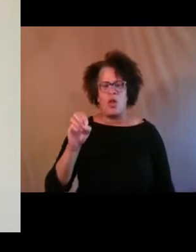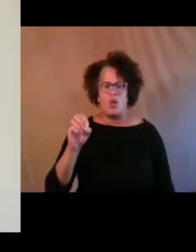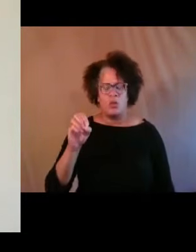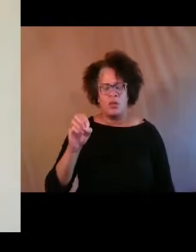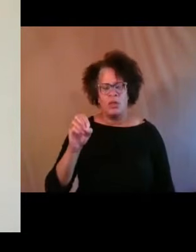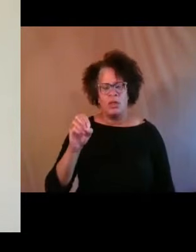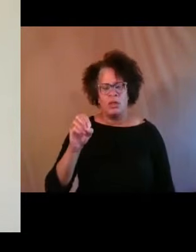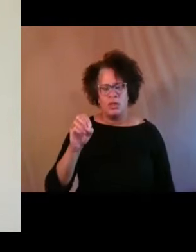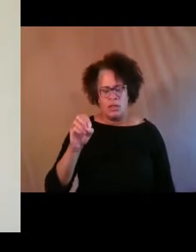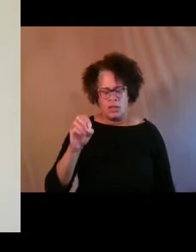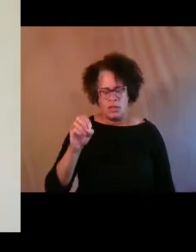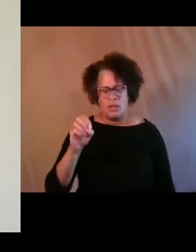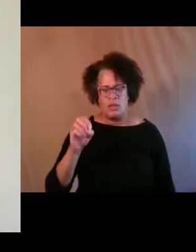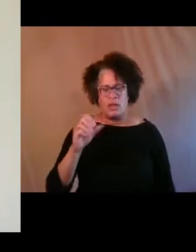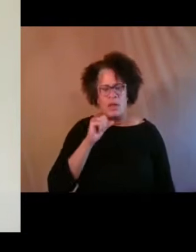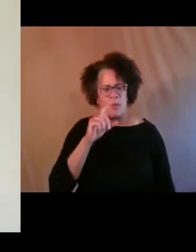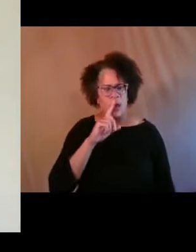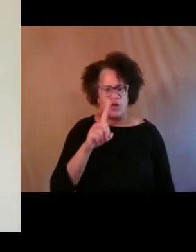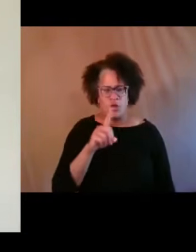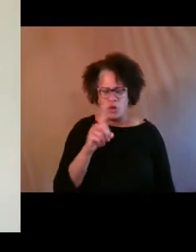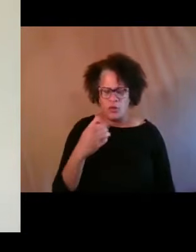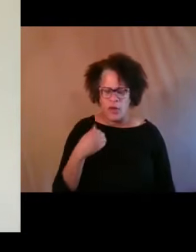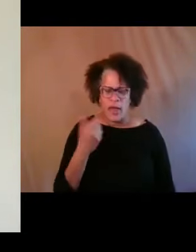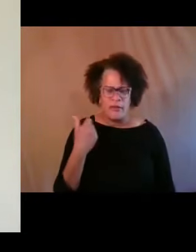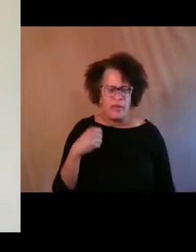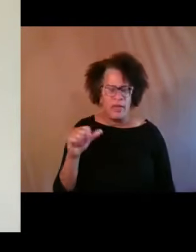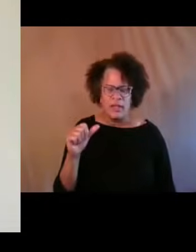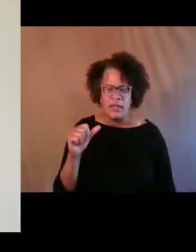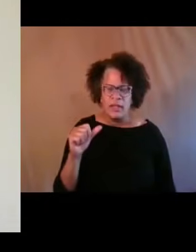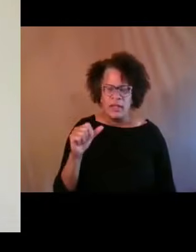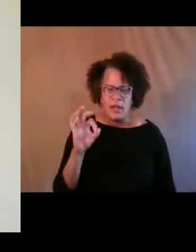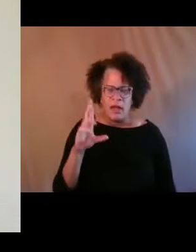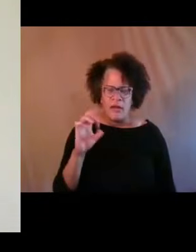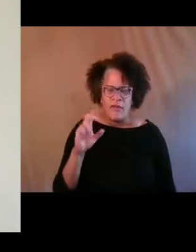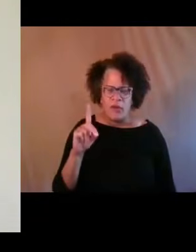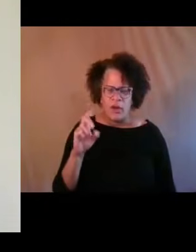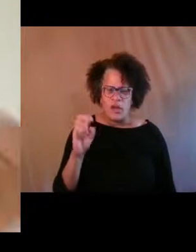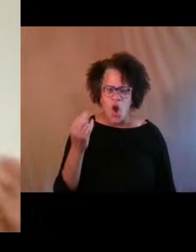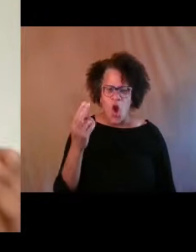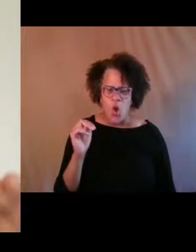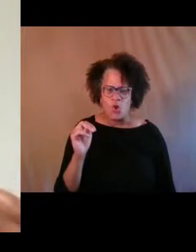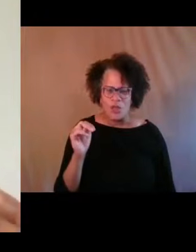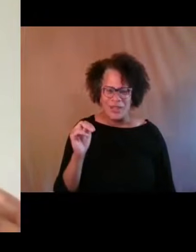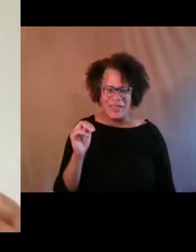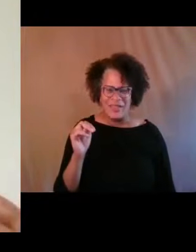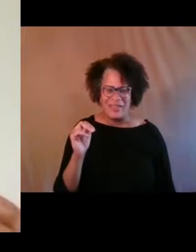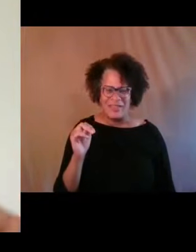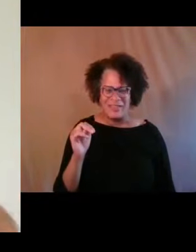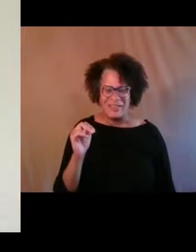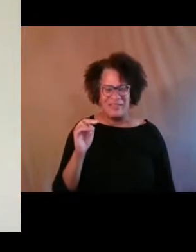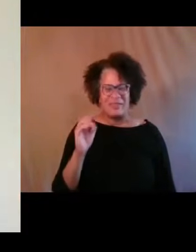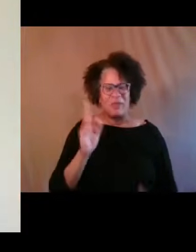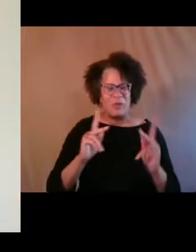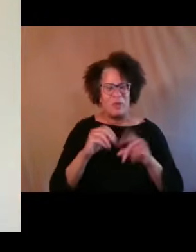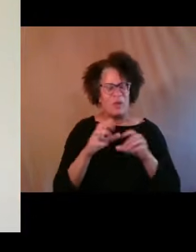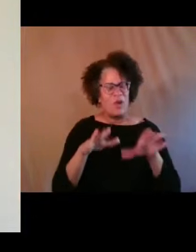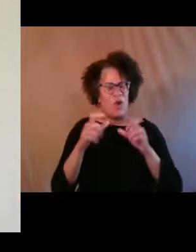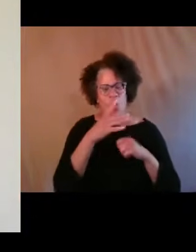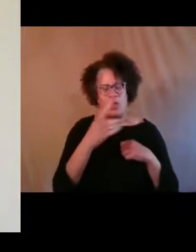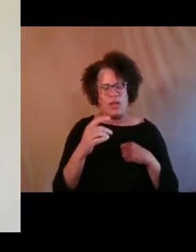I don't know if we have any Frank Ocean fans in the audience, but I was listening to his song "Solo"